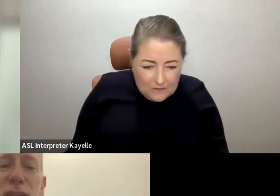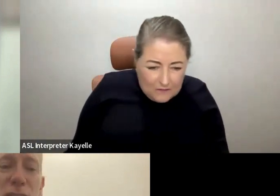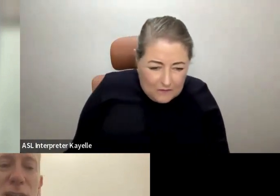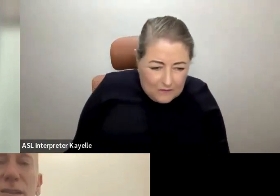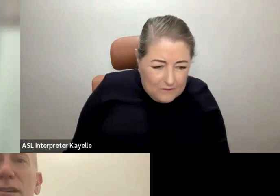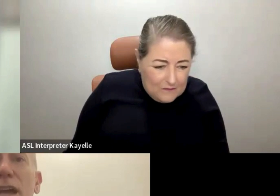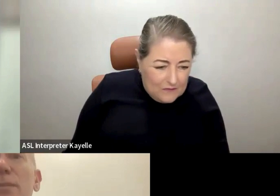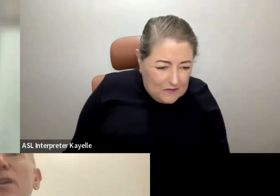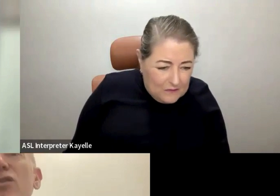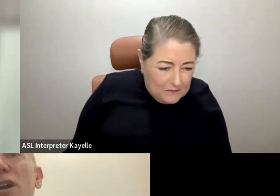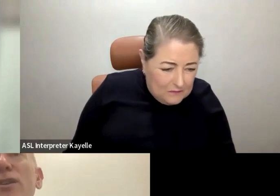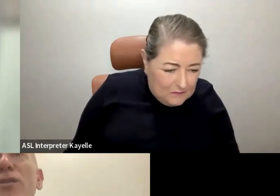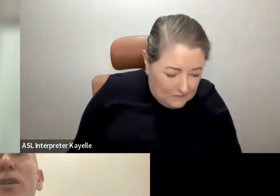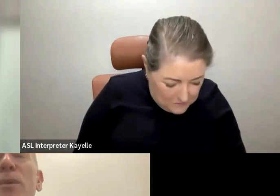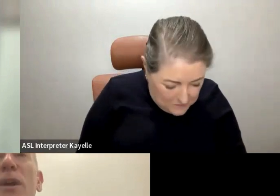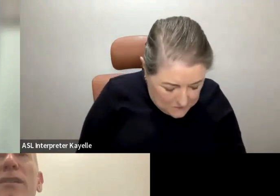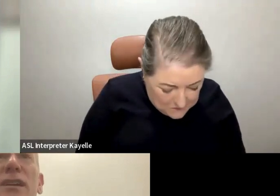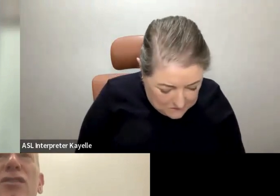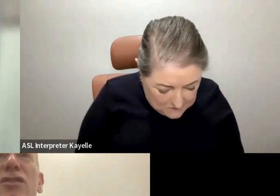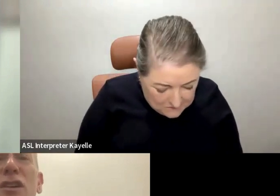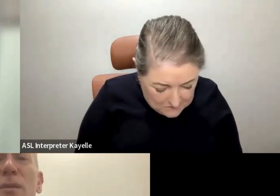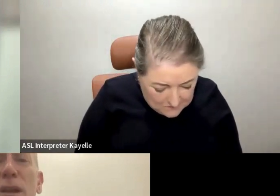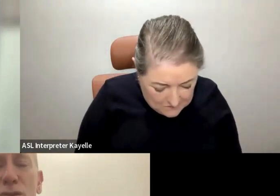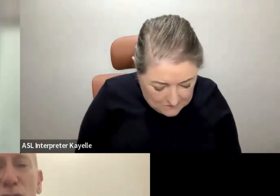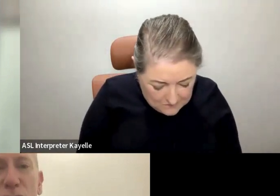And I'm going to share each found that one to each introduce